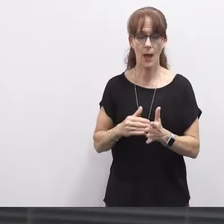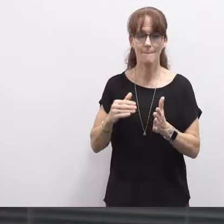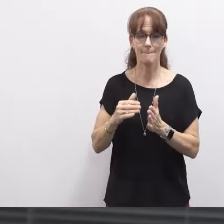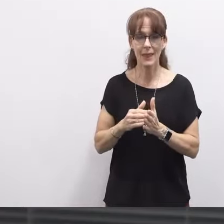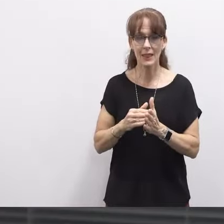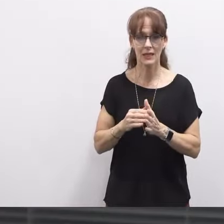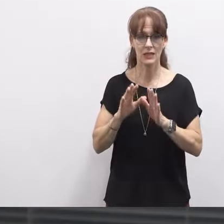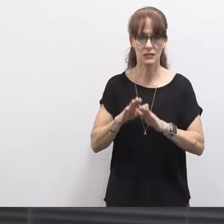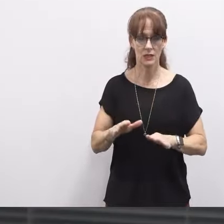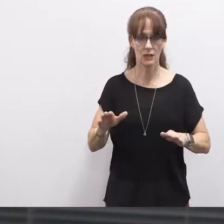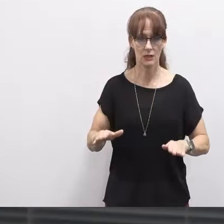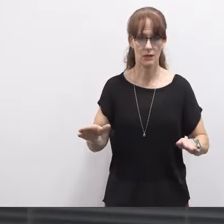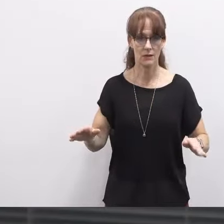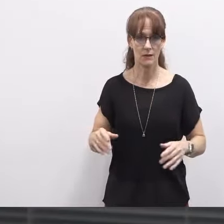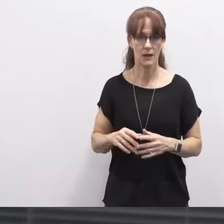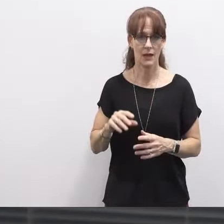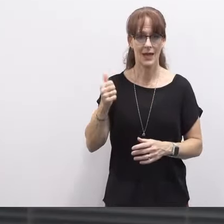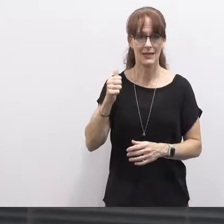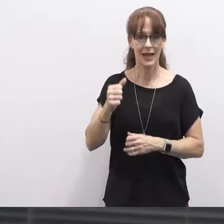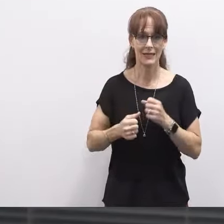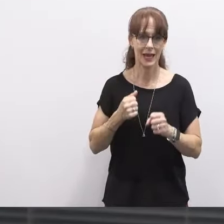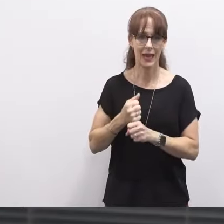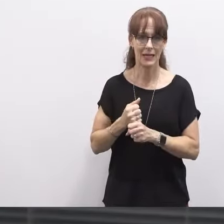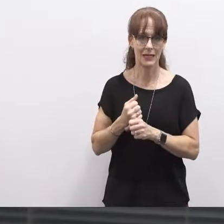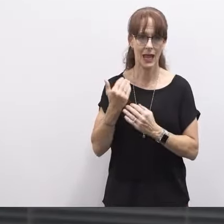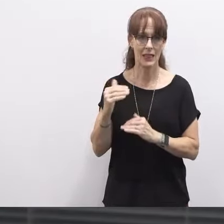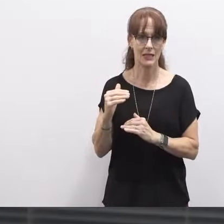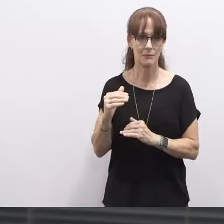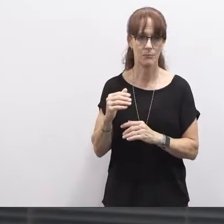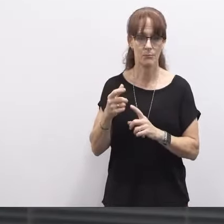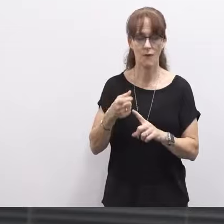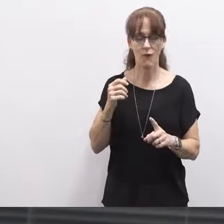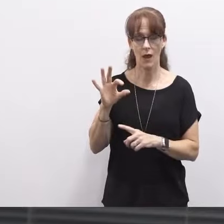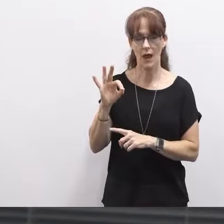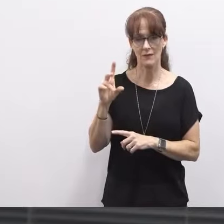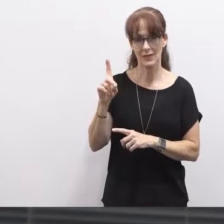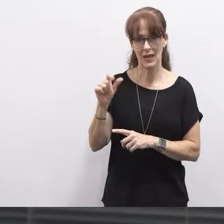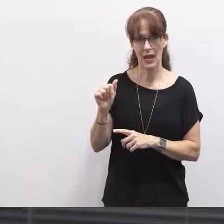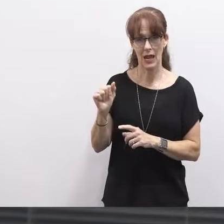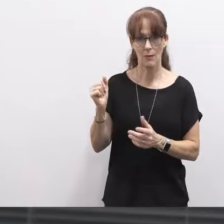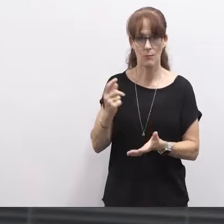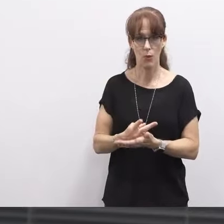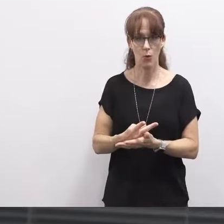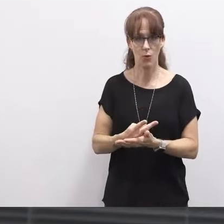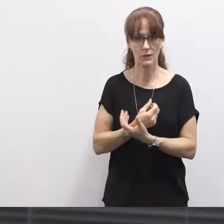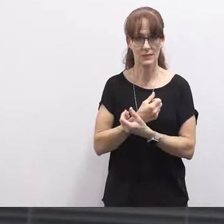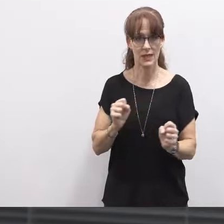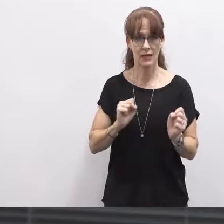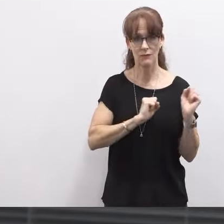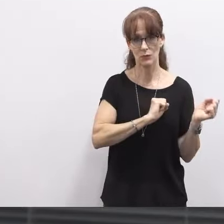and for a decade, at least before the FDA approval said that it was safe to give to them.